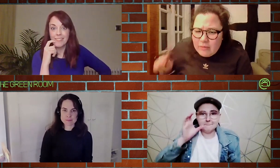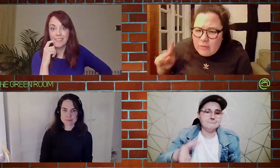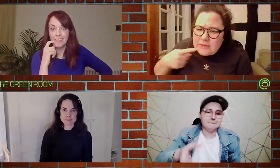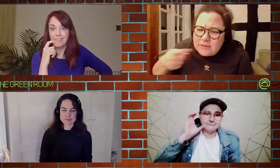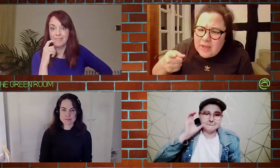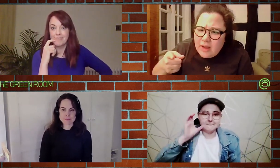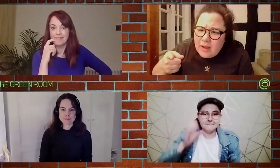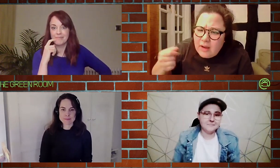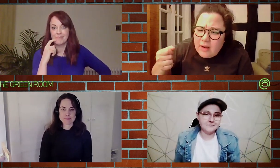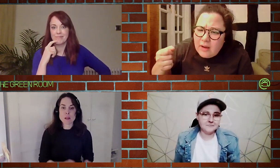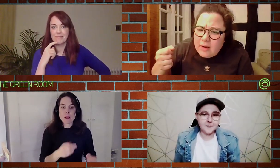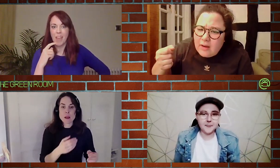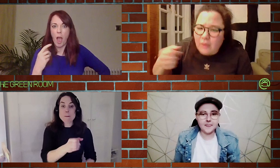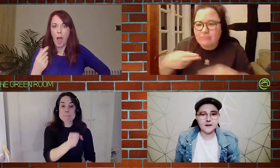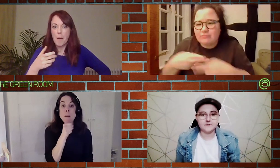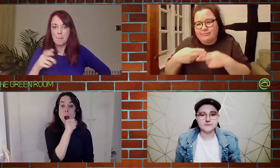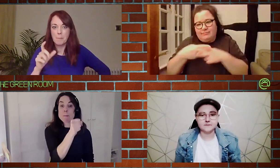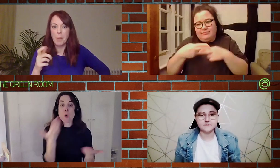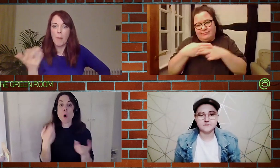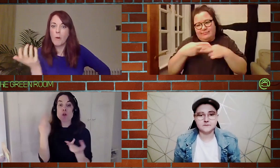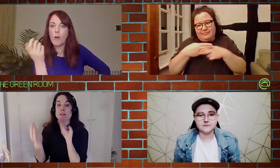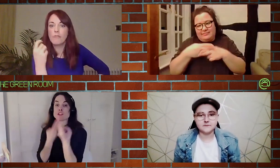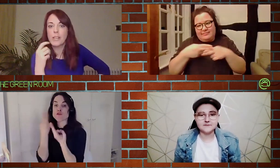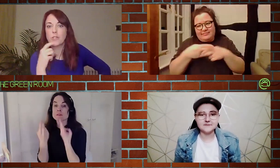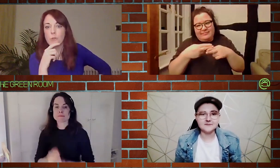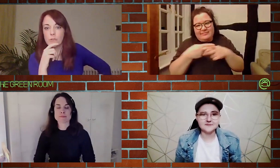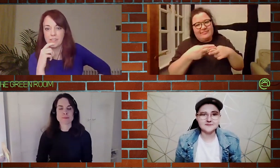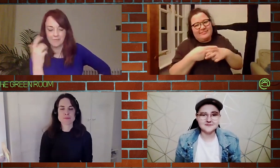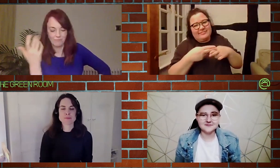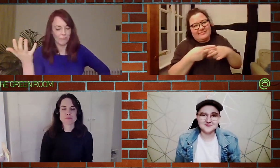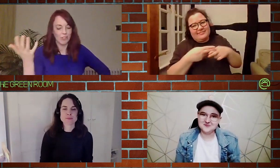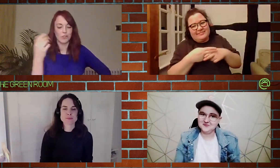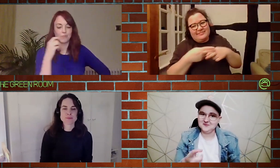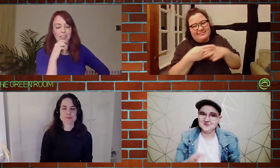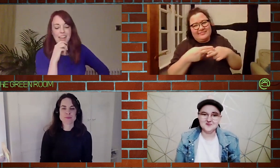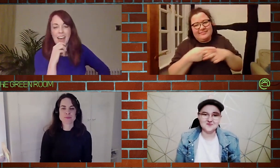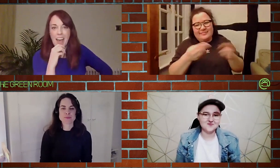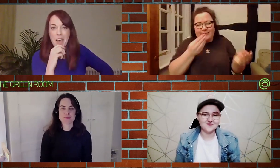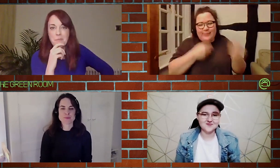Pub Restaurant. Definitely restaurant.